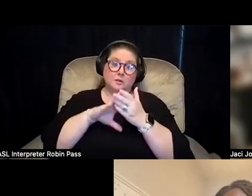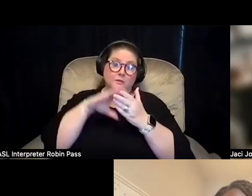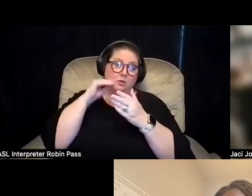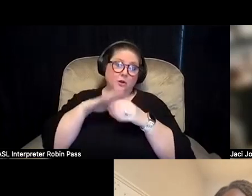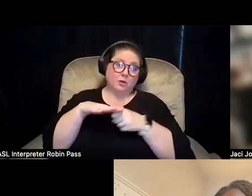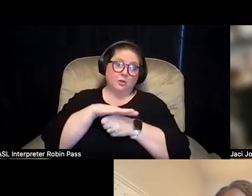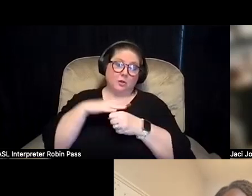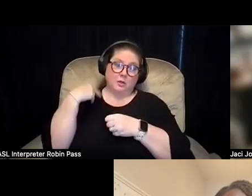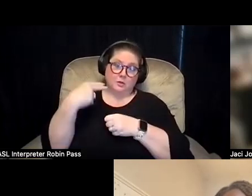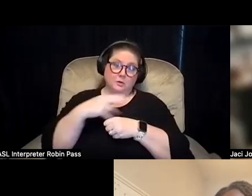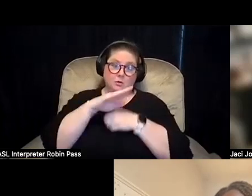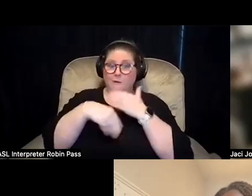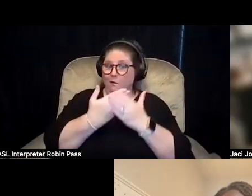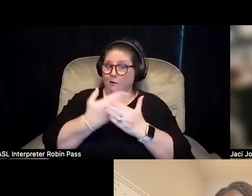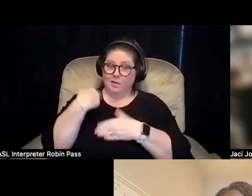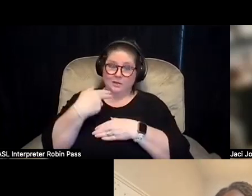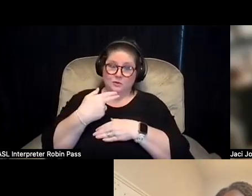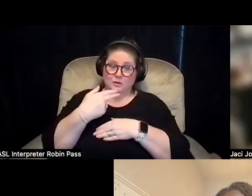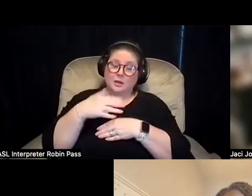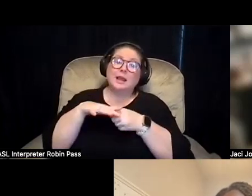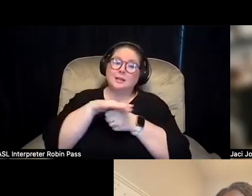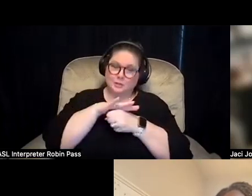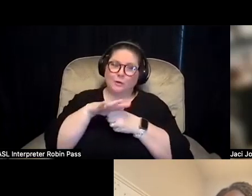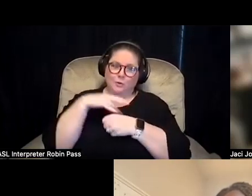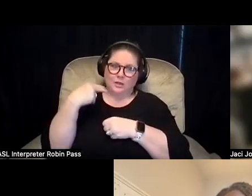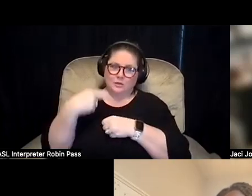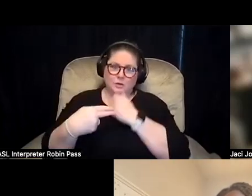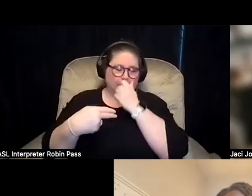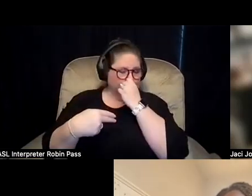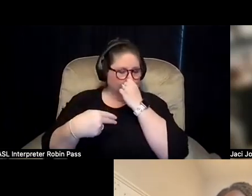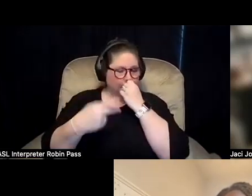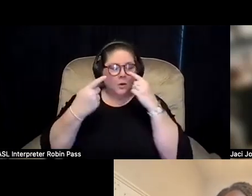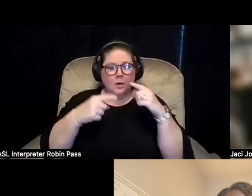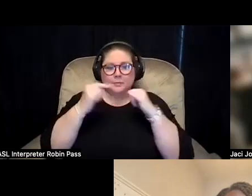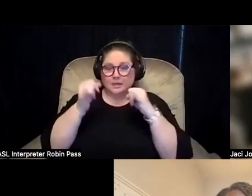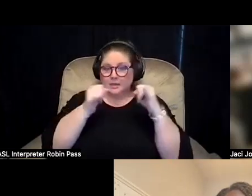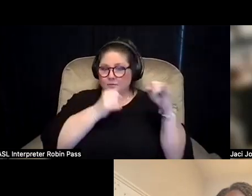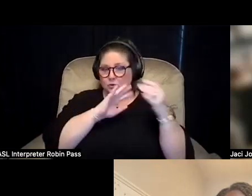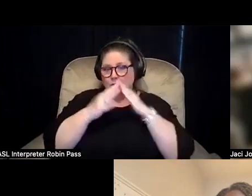all history is local history um and what happens in our individual communities has a profound